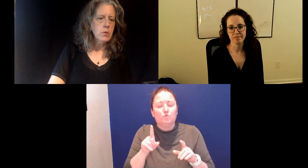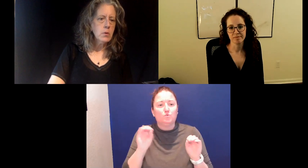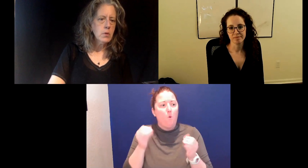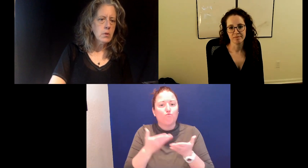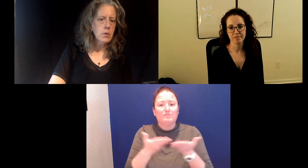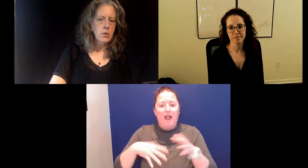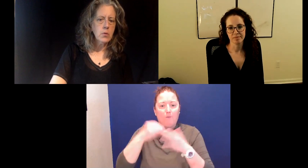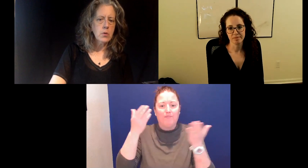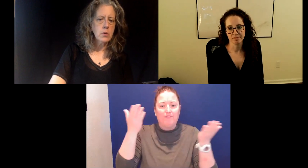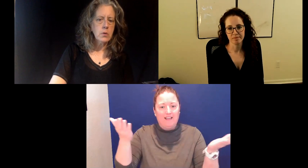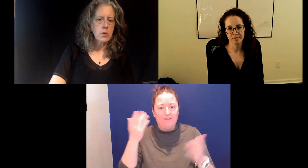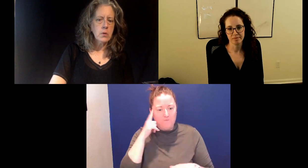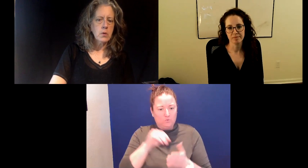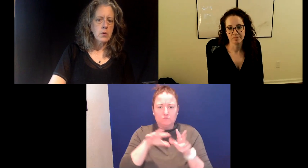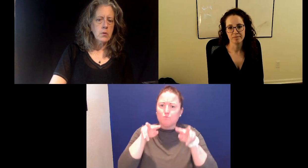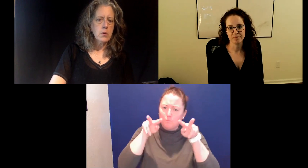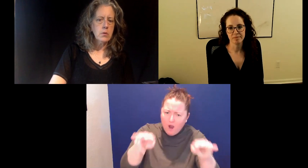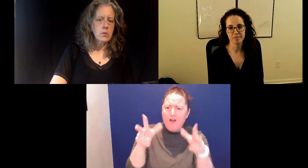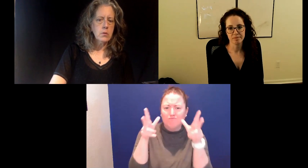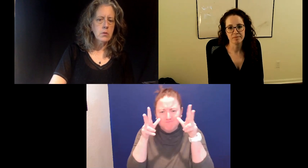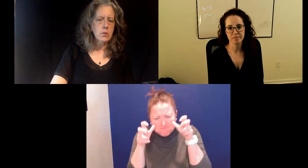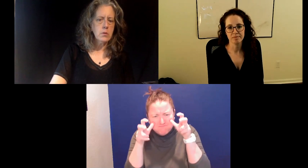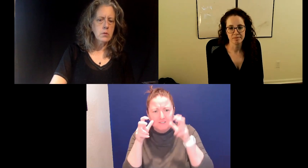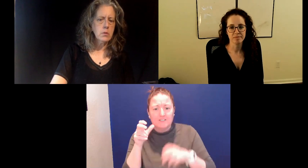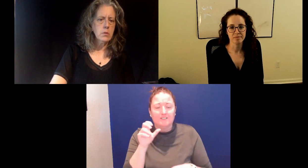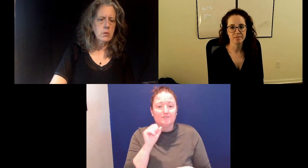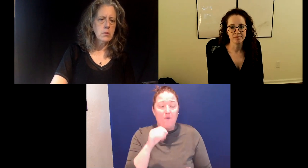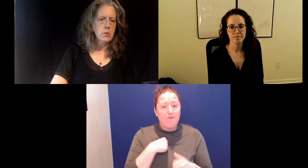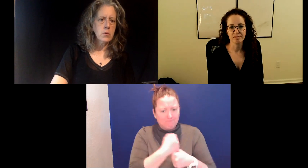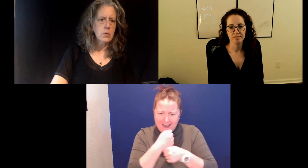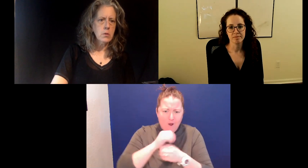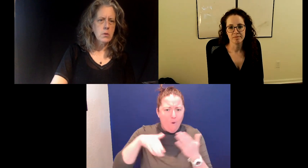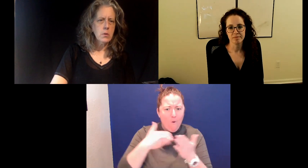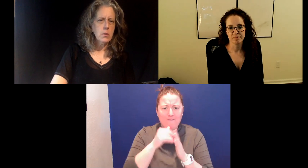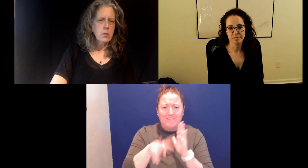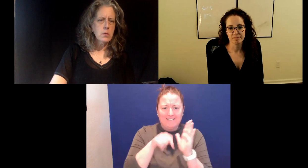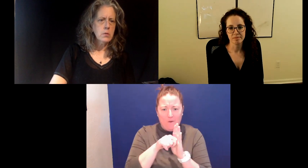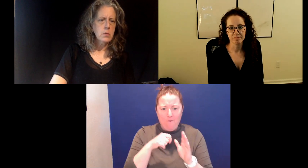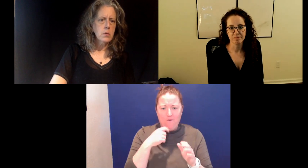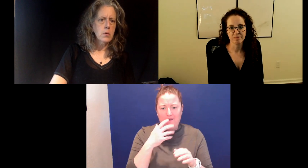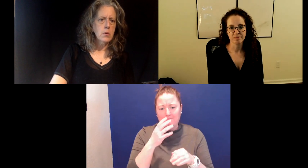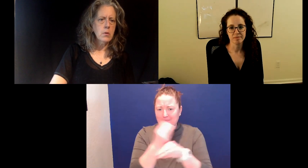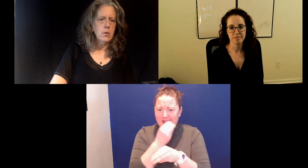there so we're discussing things you know in asl i mean i'll tell them like you need to watch and